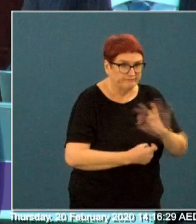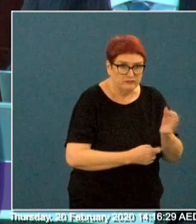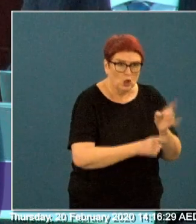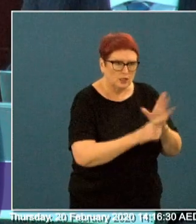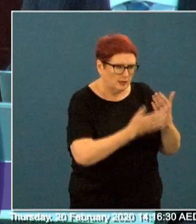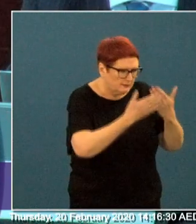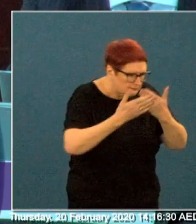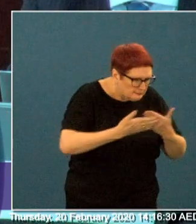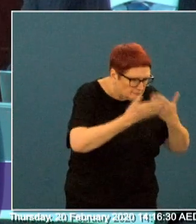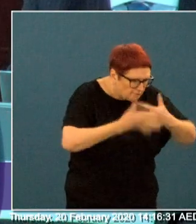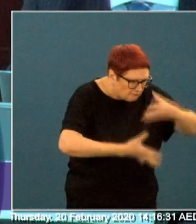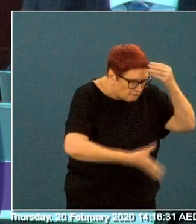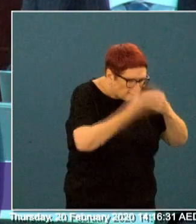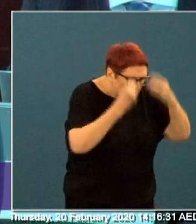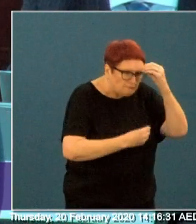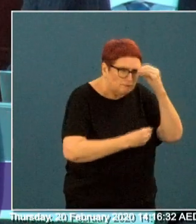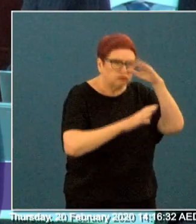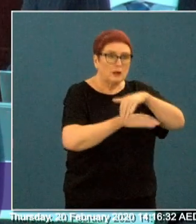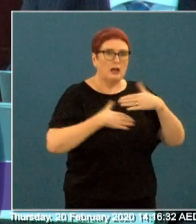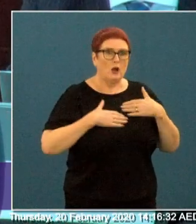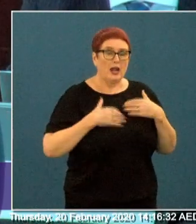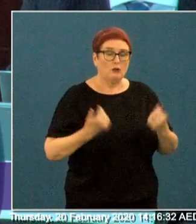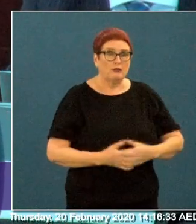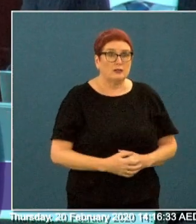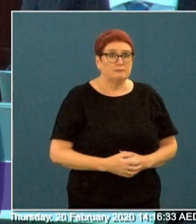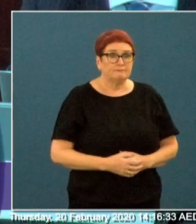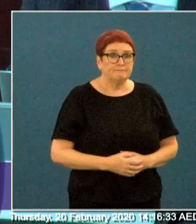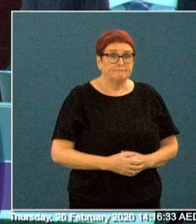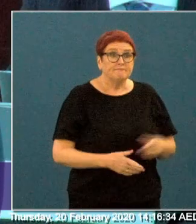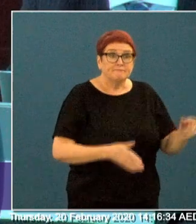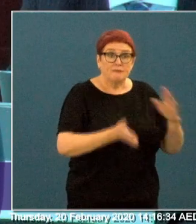But she has said that just her own direct experience and being able to